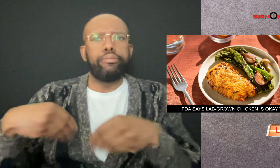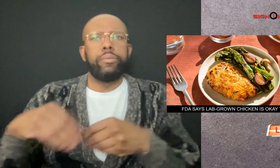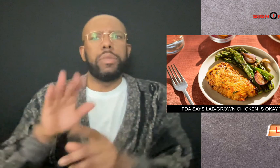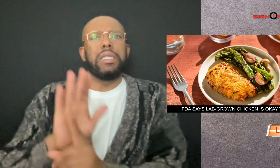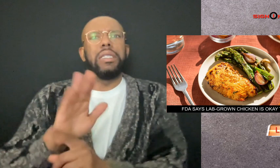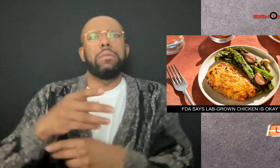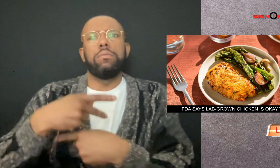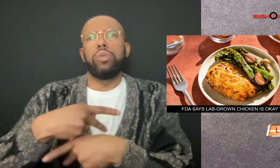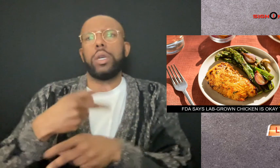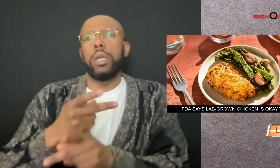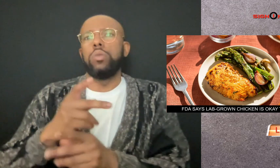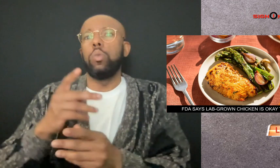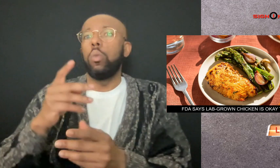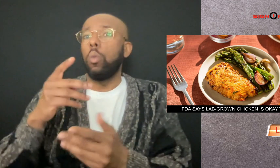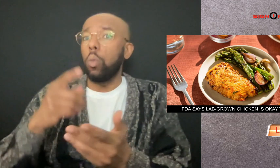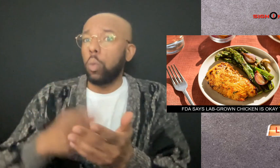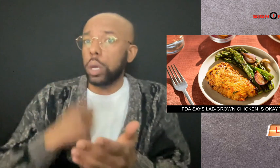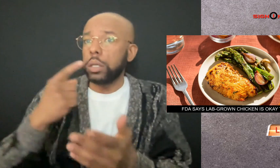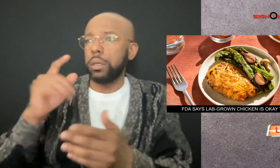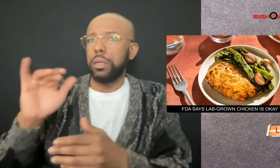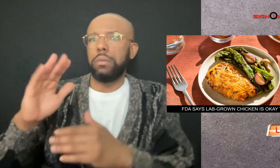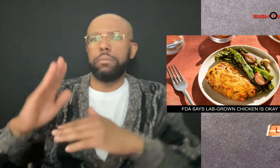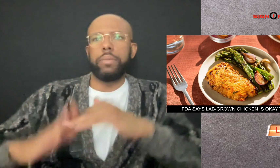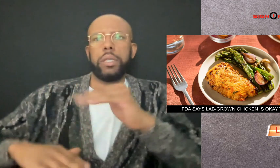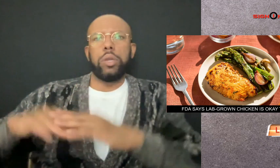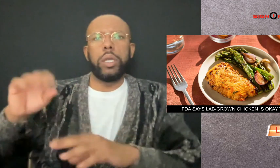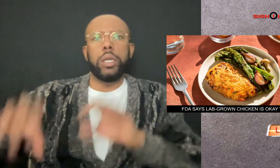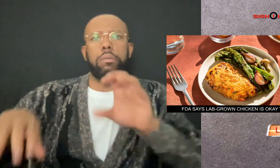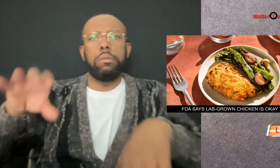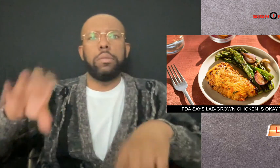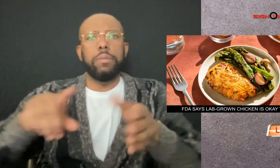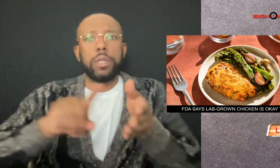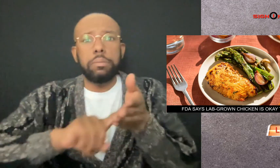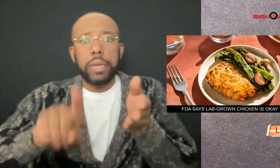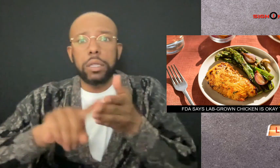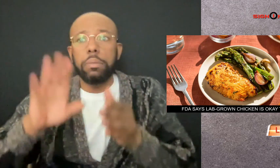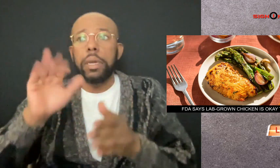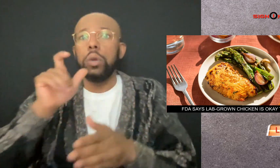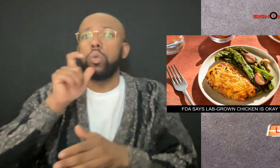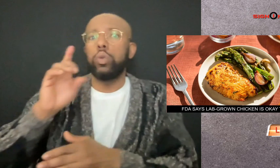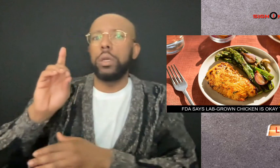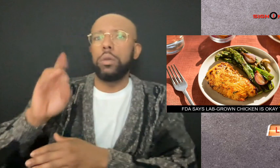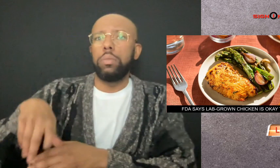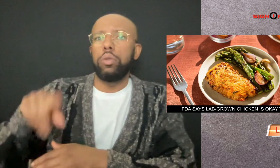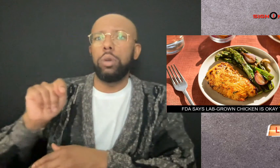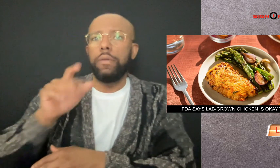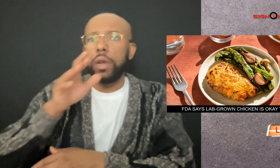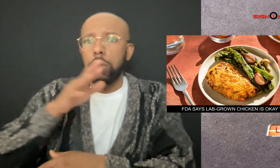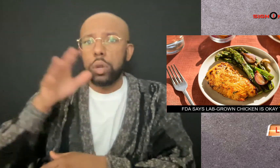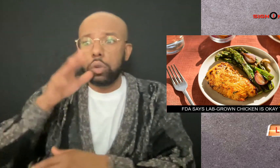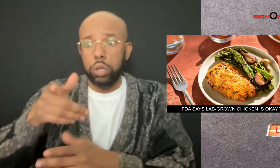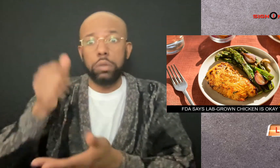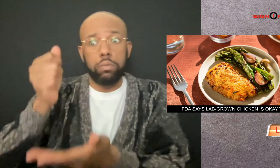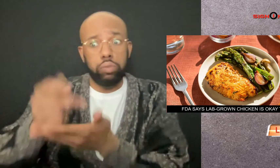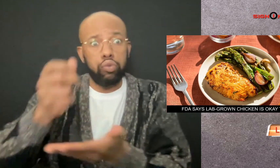they will be able to start selling its products once its facilities have been expected by the Department of Agriculture